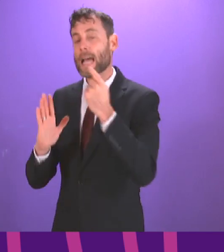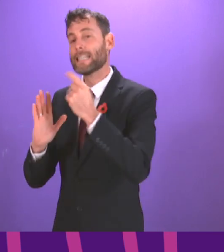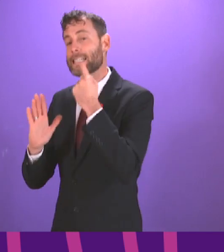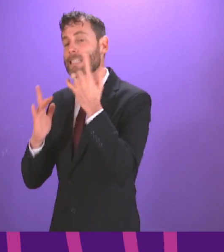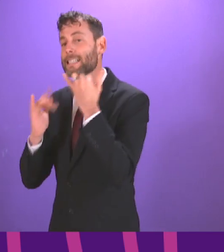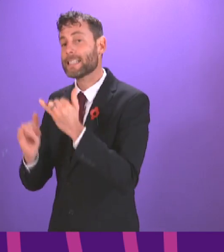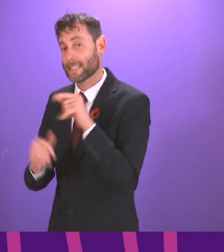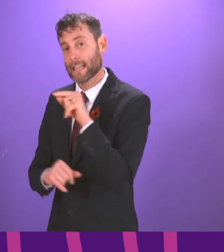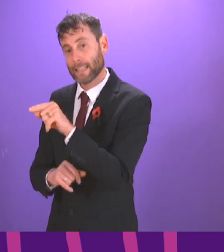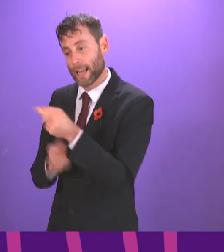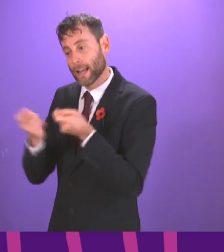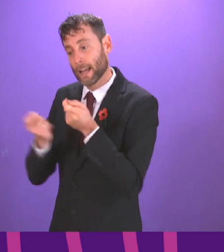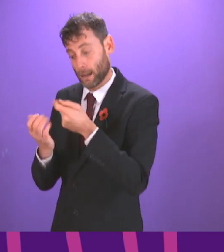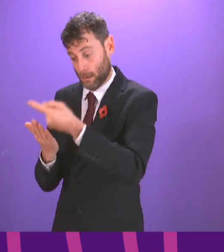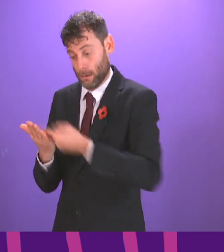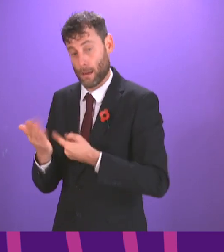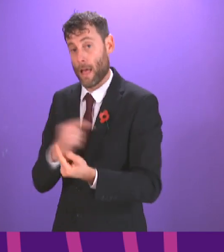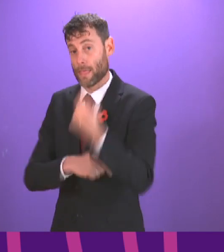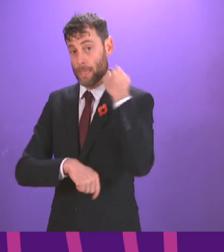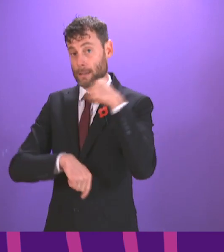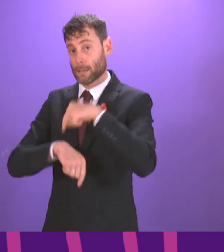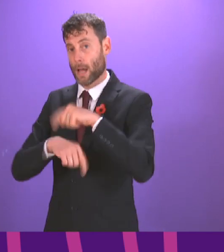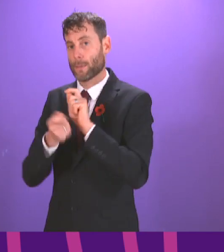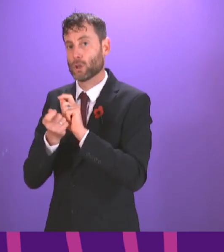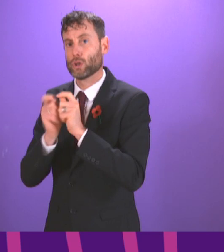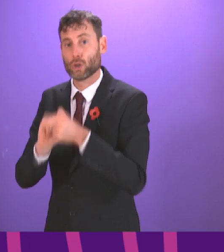and it was true in other parts of the United Kingdom. However, the absence of testing did